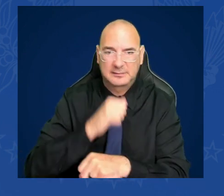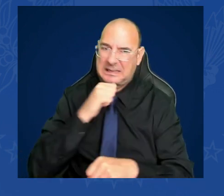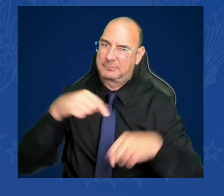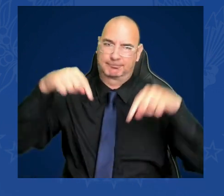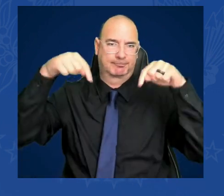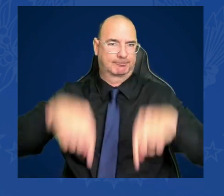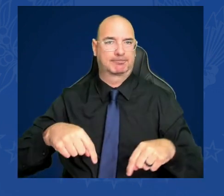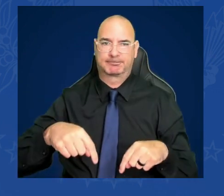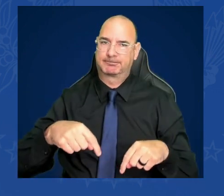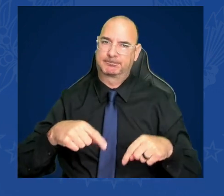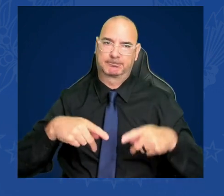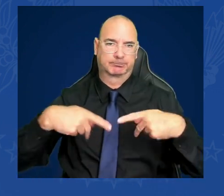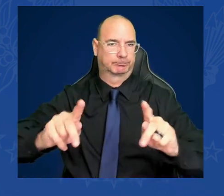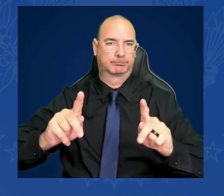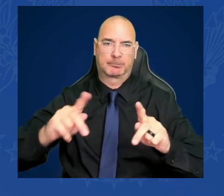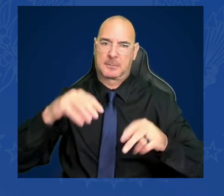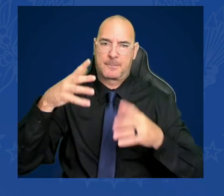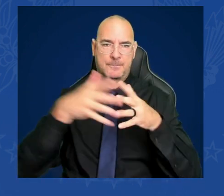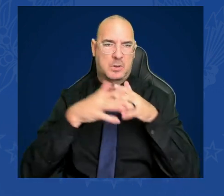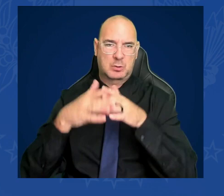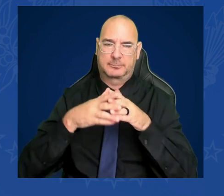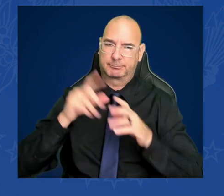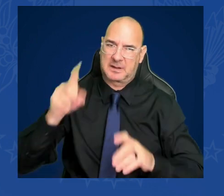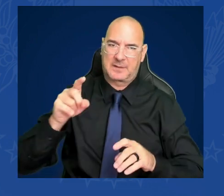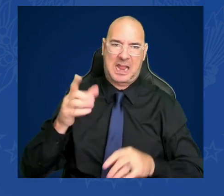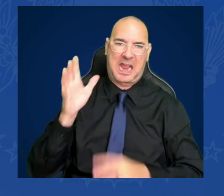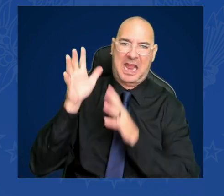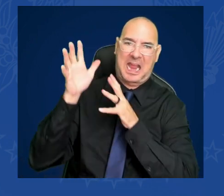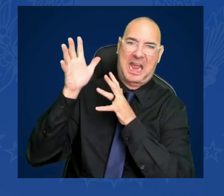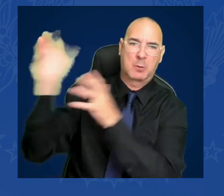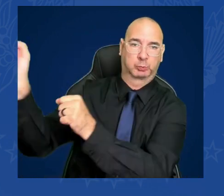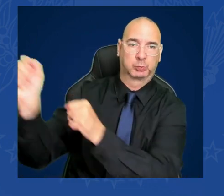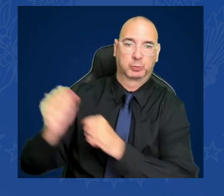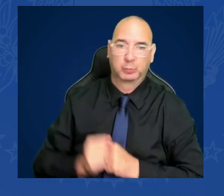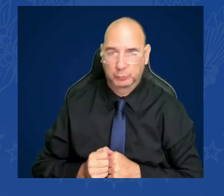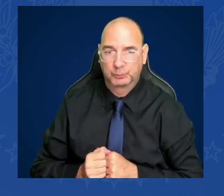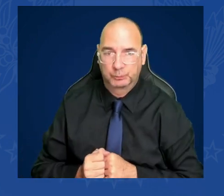we are all in this together as one nation, undivided.